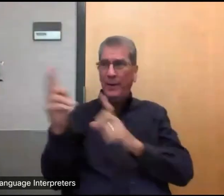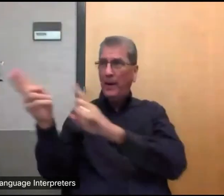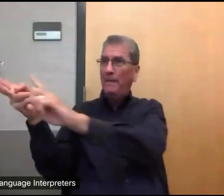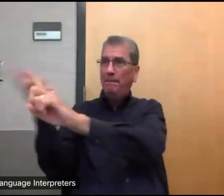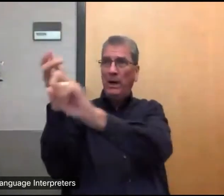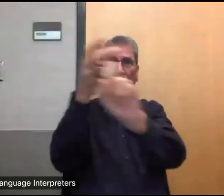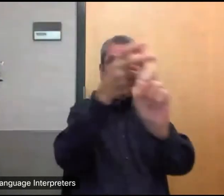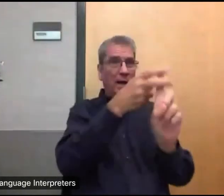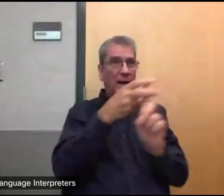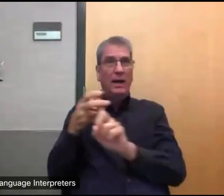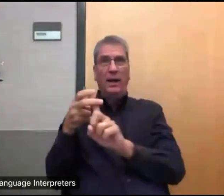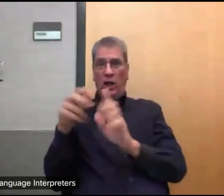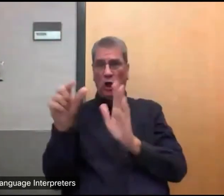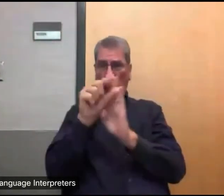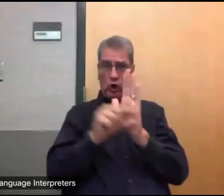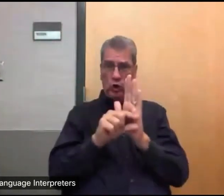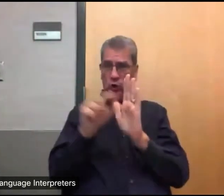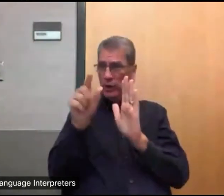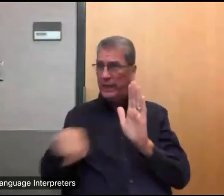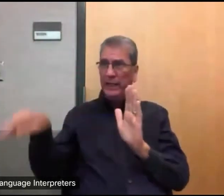like that it's overwhelming as the user not as the person sending it. I think it's hard